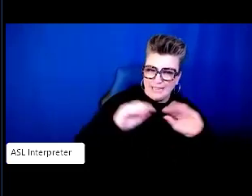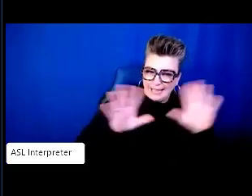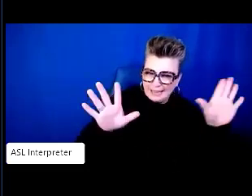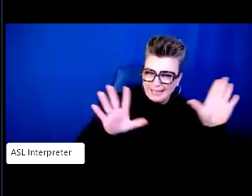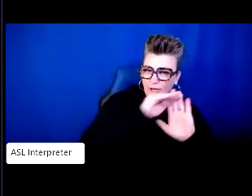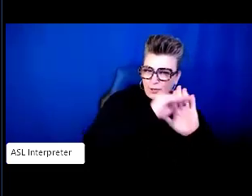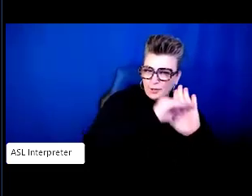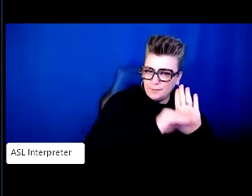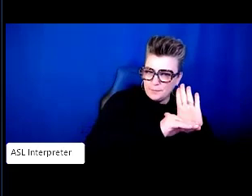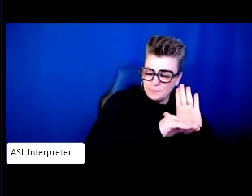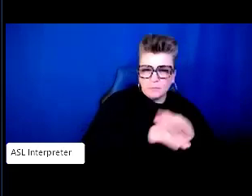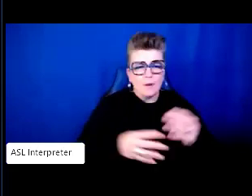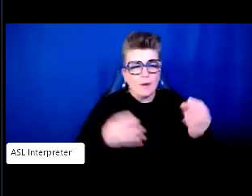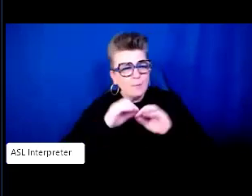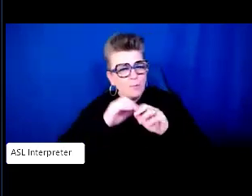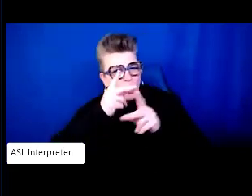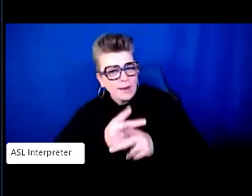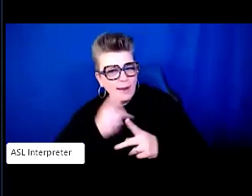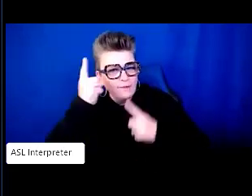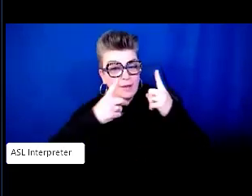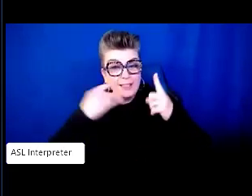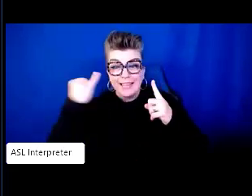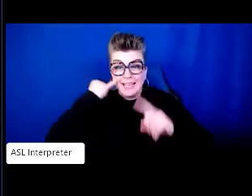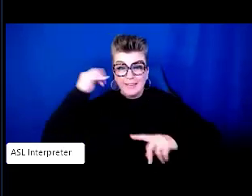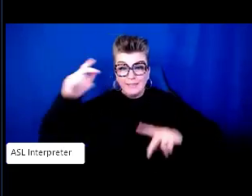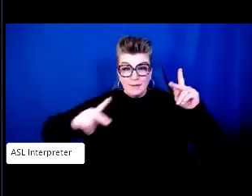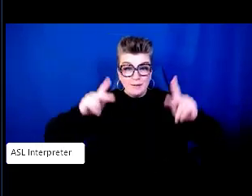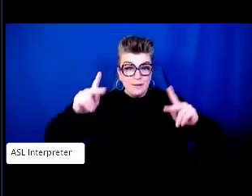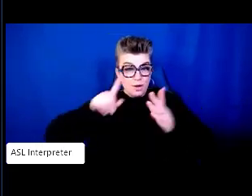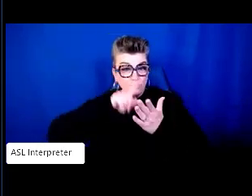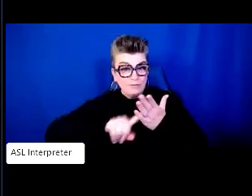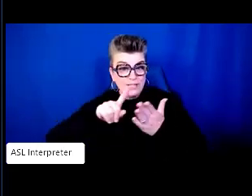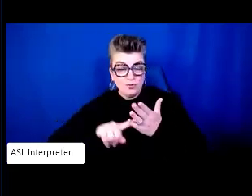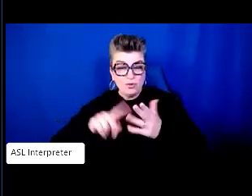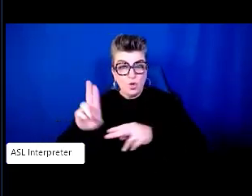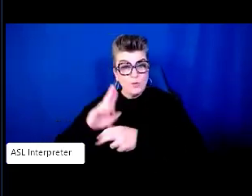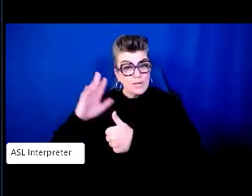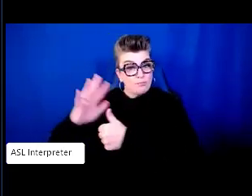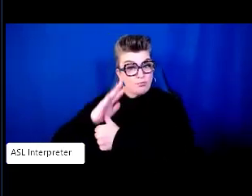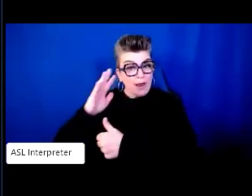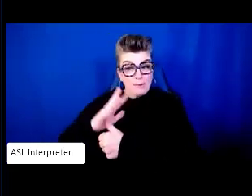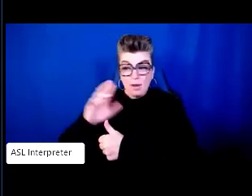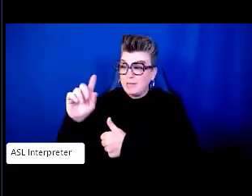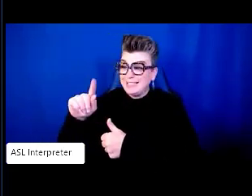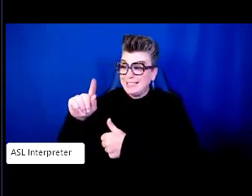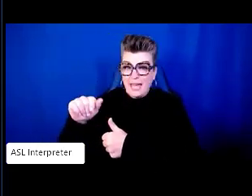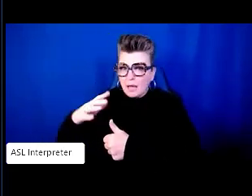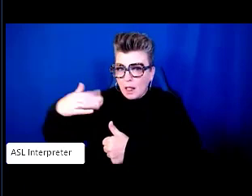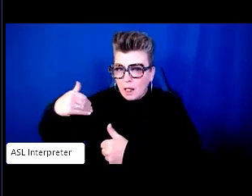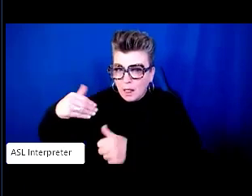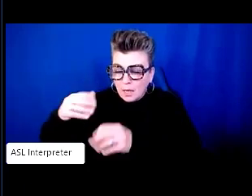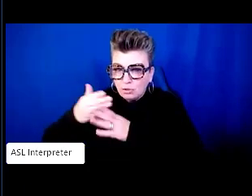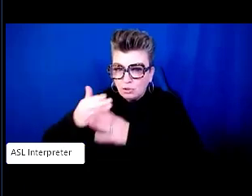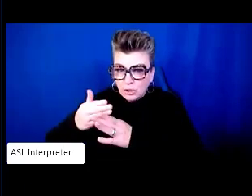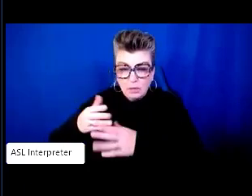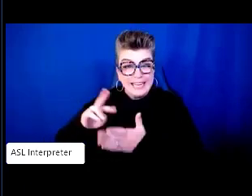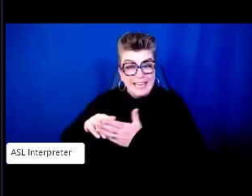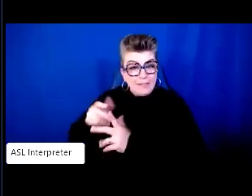when researchers use primary data that have not been shared, either that they maintain themselves or that they obtained from another source.